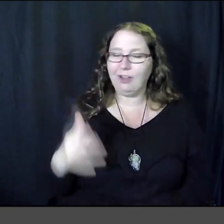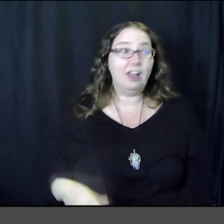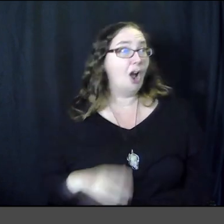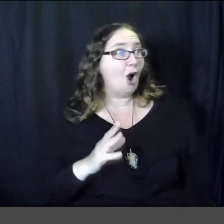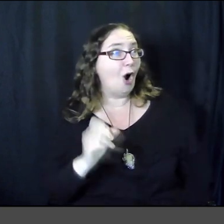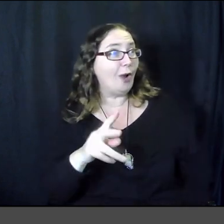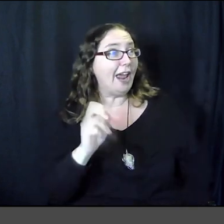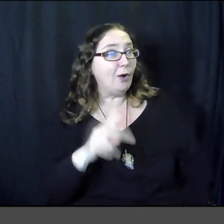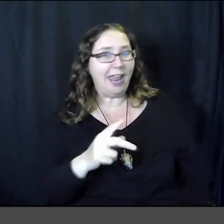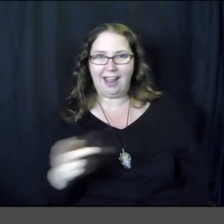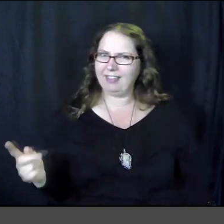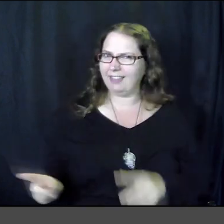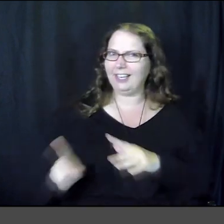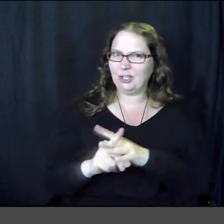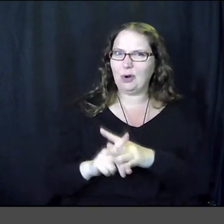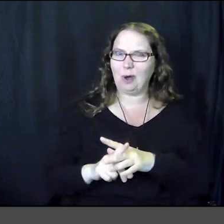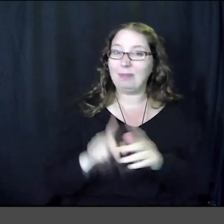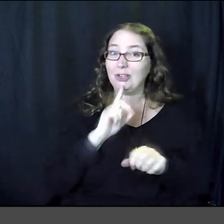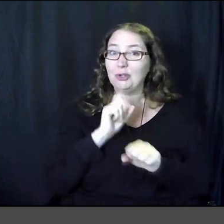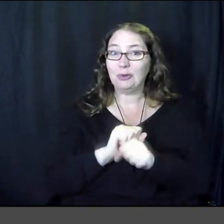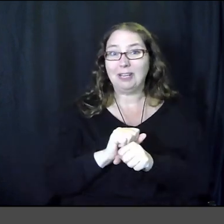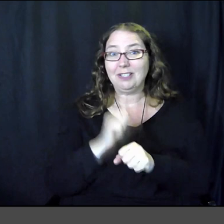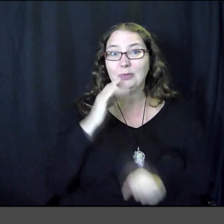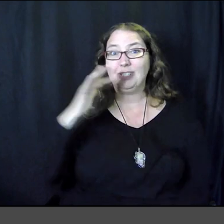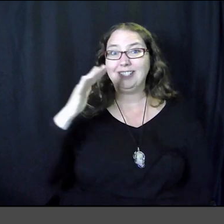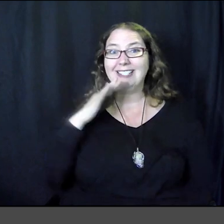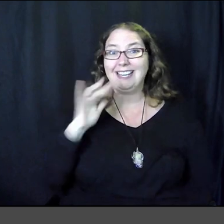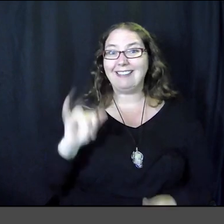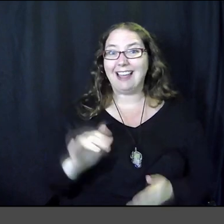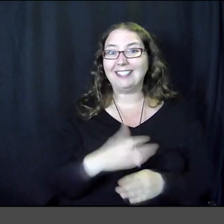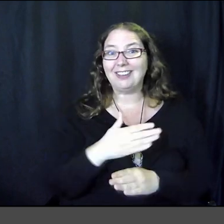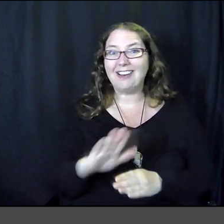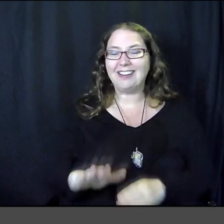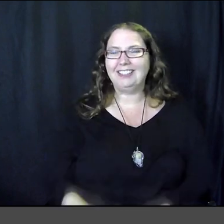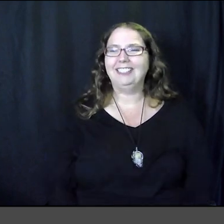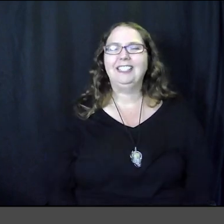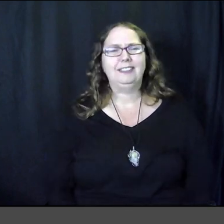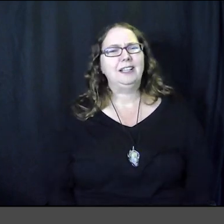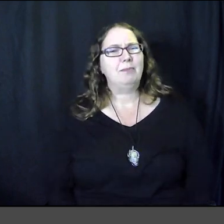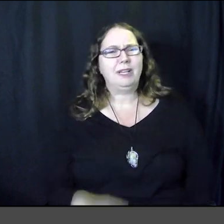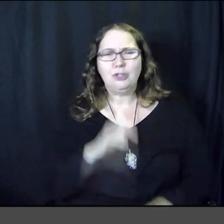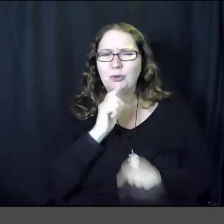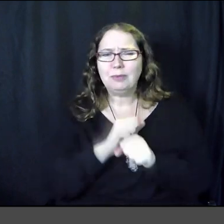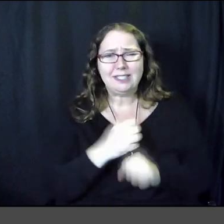AND BUT THEY'RE VERY, THERE'S HUNGER. RIGHT, THERE'S HUNGER